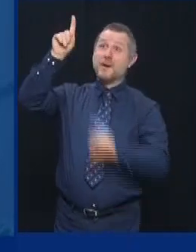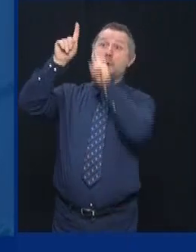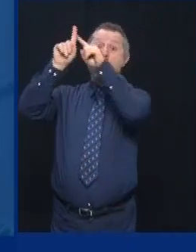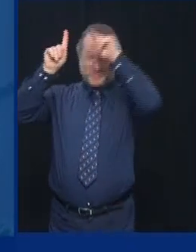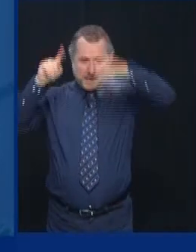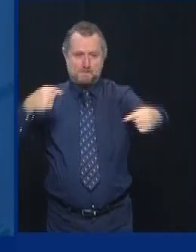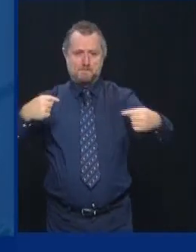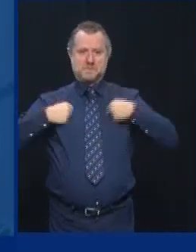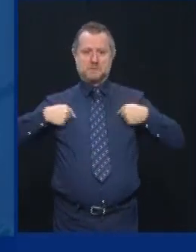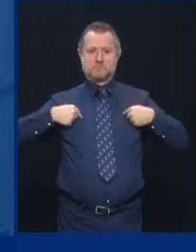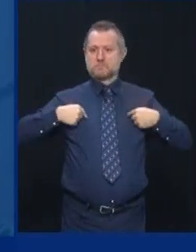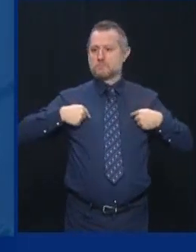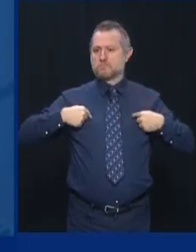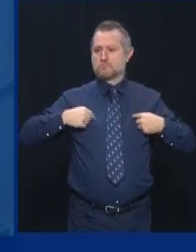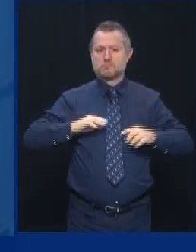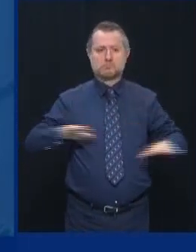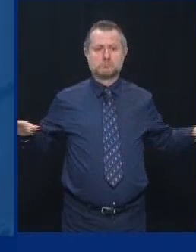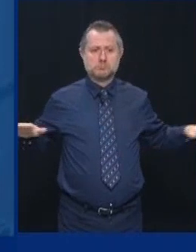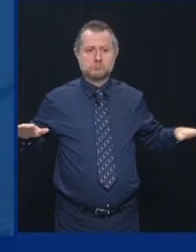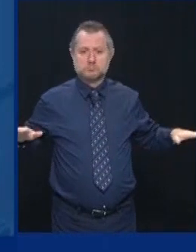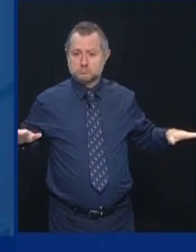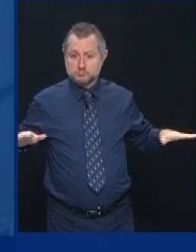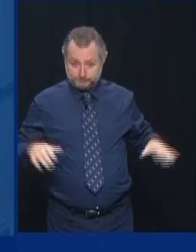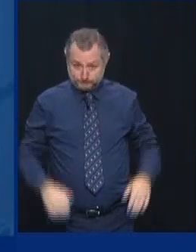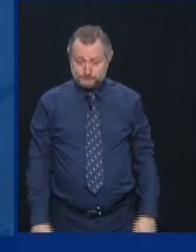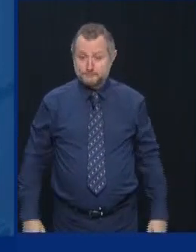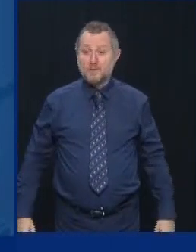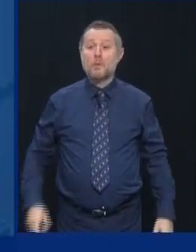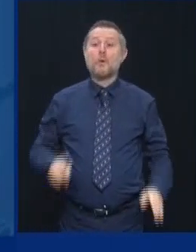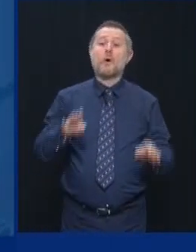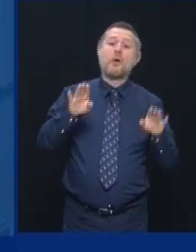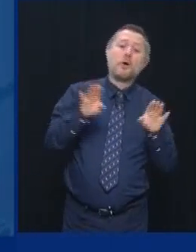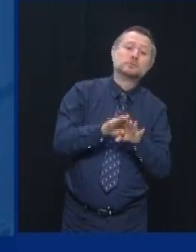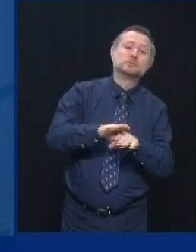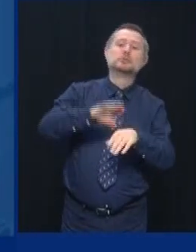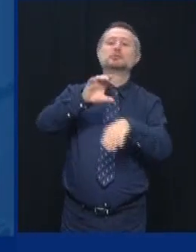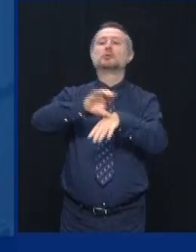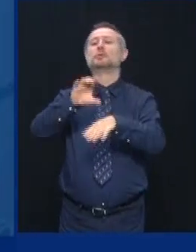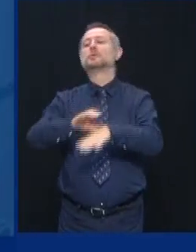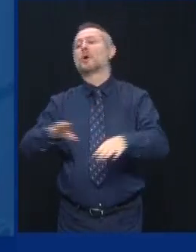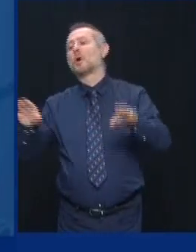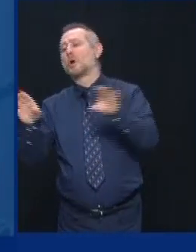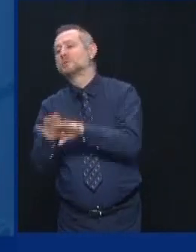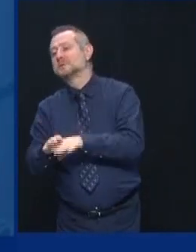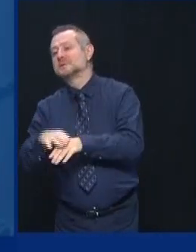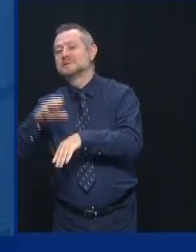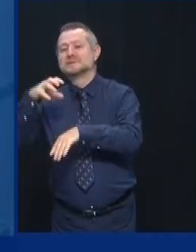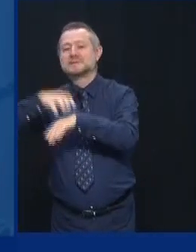YOU HAVE TO REVOKE A BAR OWNER'S LICENSE, BLAME ME. WE HAVE TO CLOSE A TEMPLE BECAUSE IT'S OVER 50%, I'LL DO